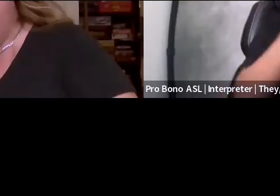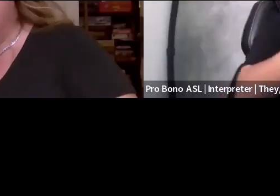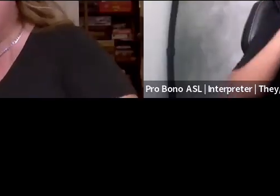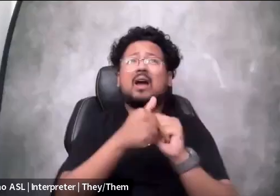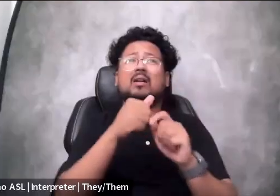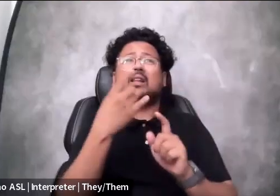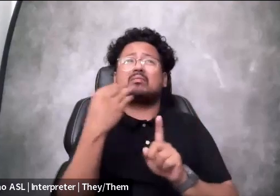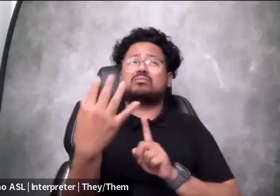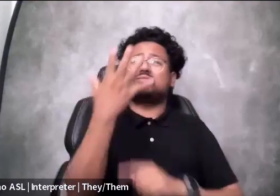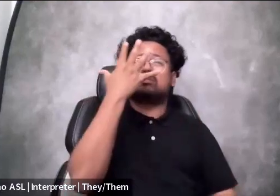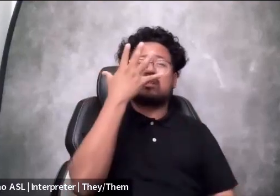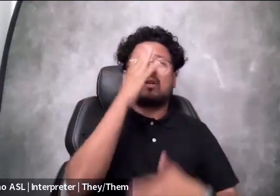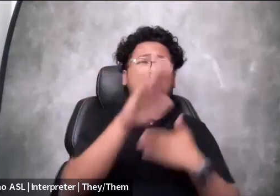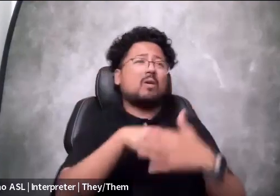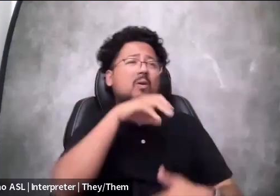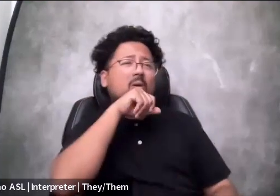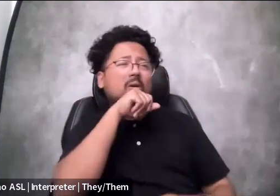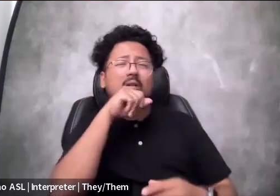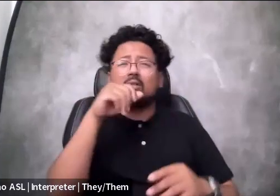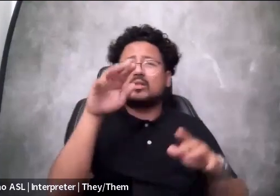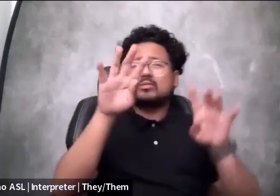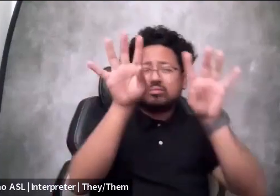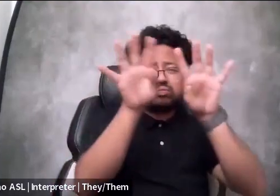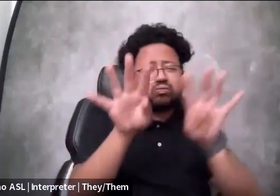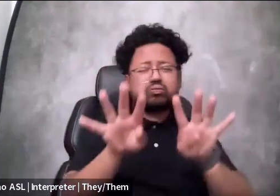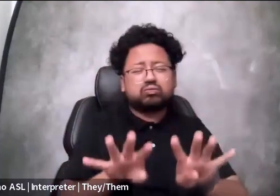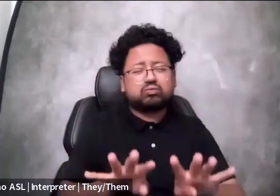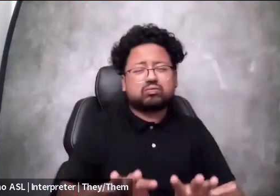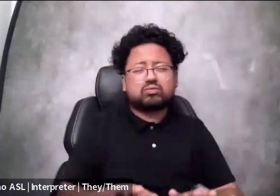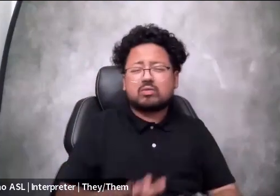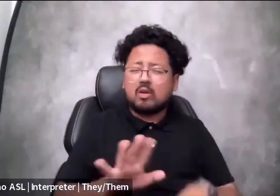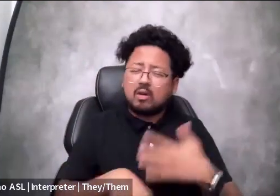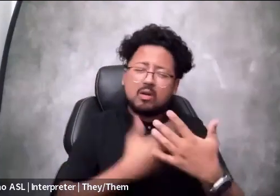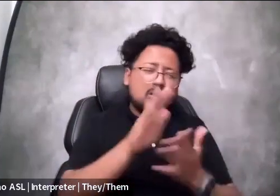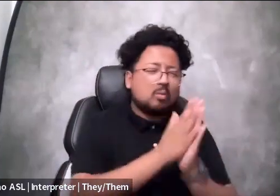Orange curtains framed windows that reached nearly to the ceiling and piles of books were stacked around the room.